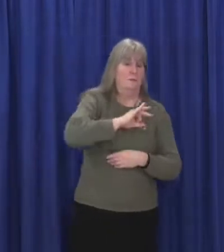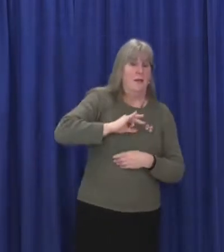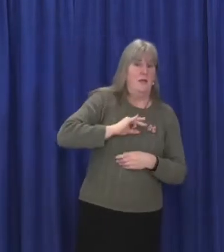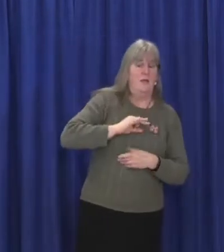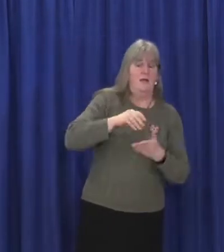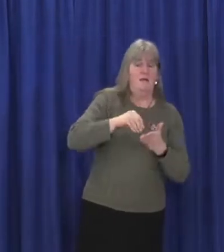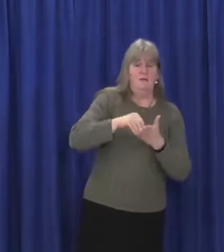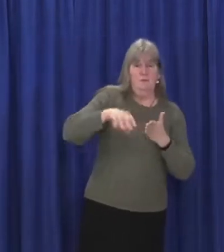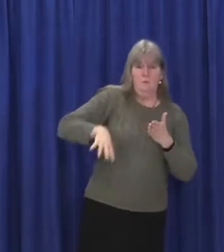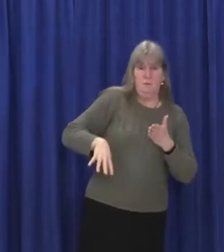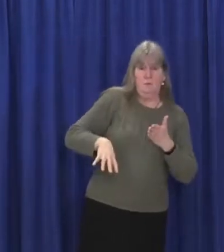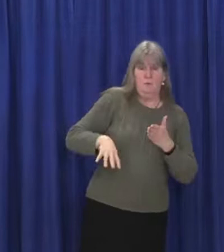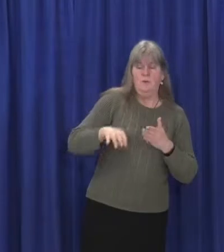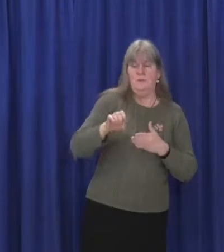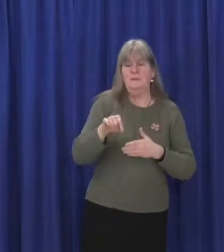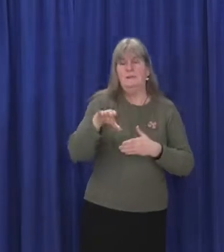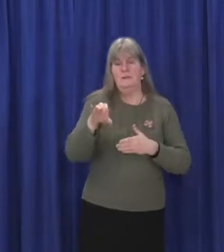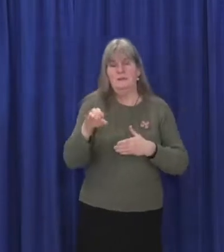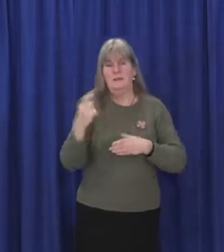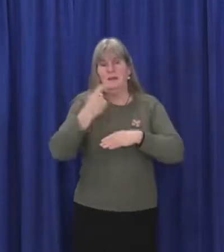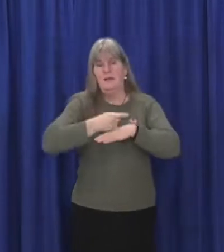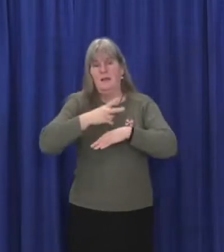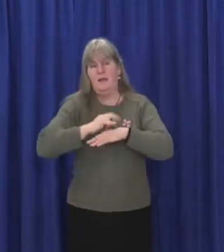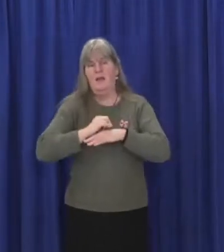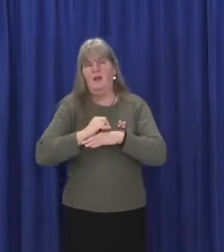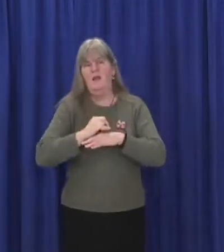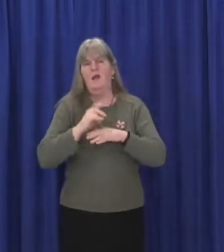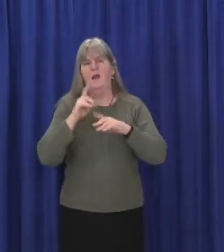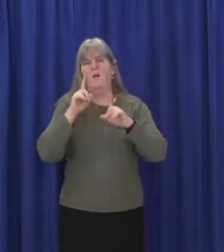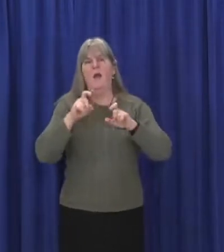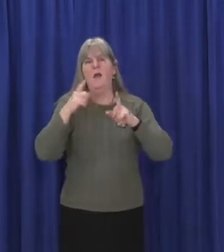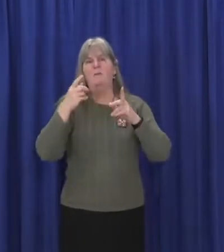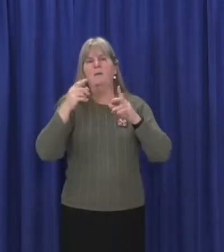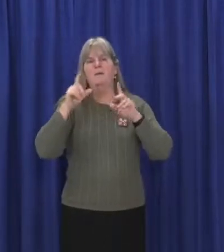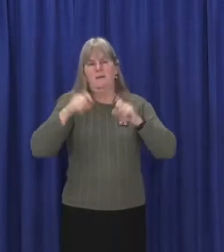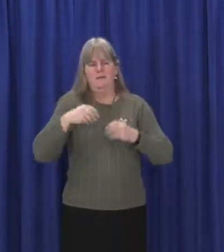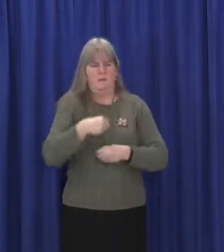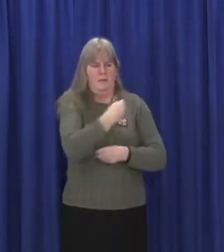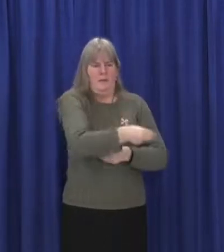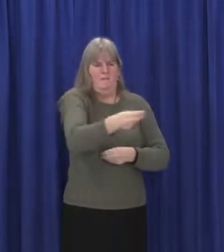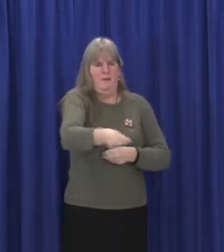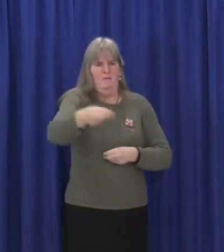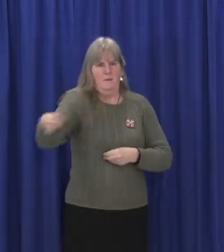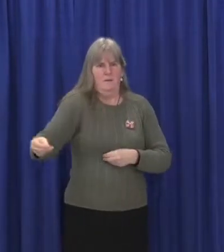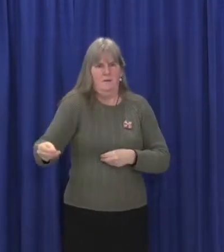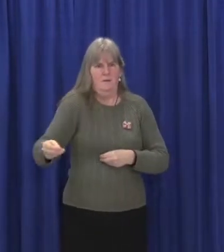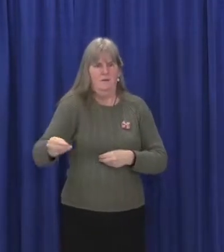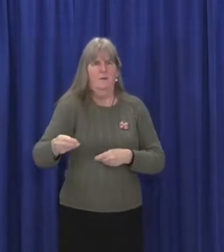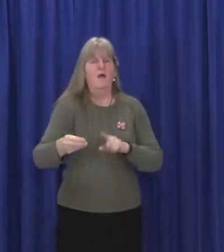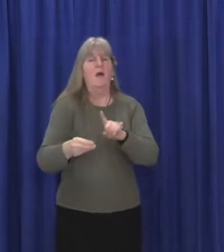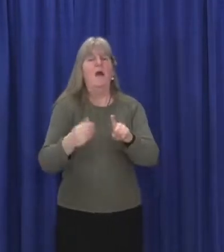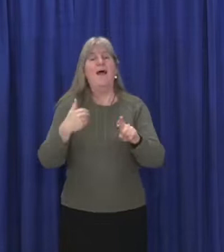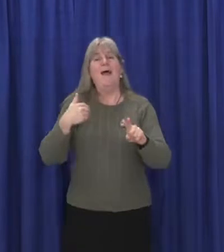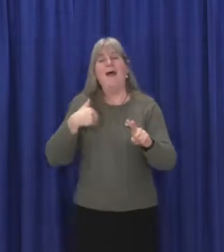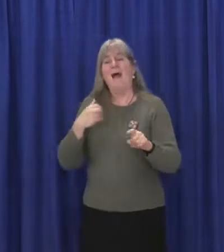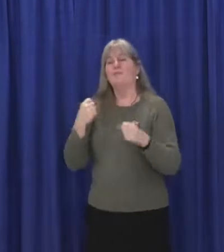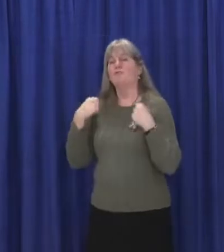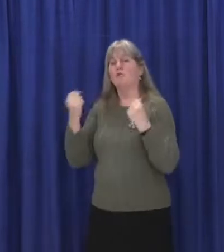and early learning programs throughout the Yukon. This is in addition to the drive thru distribution, which is available here in Whitehorse at